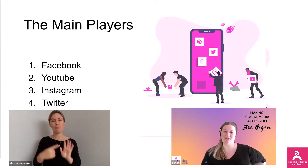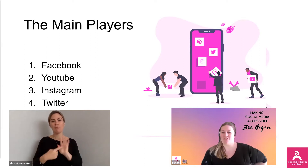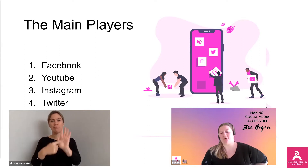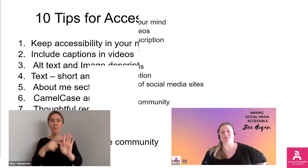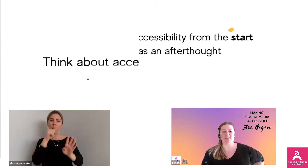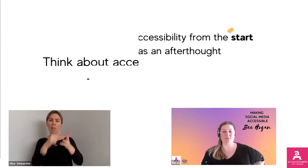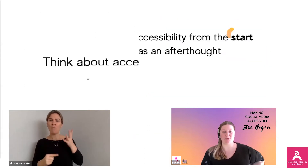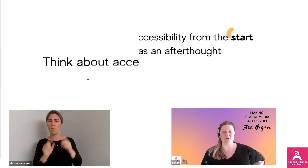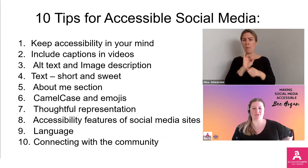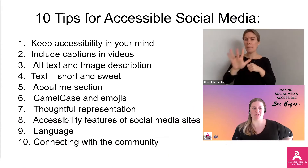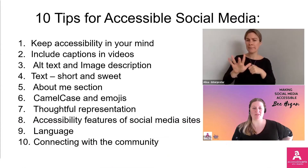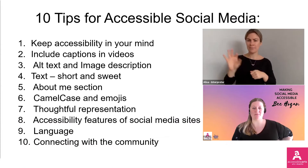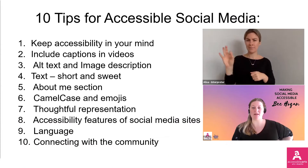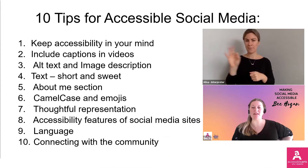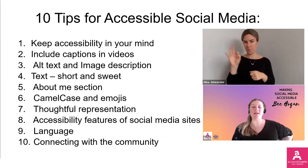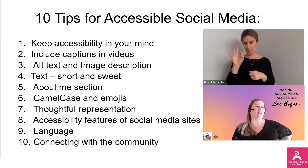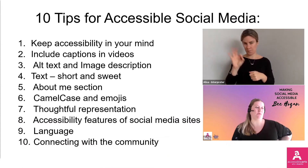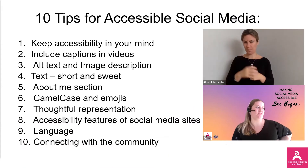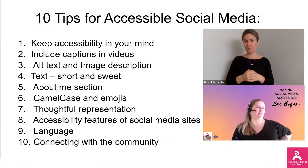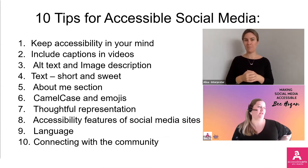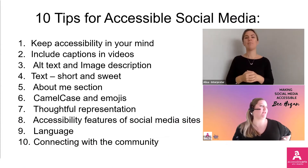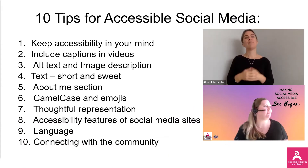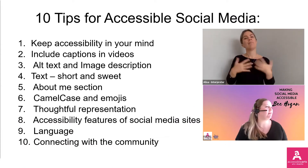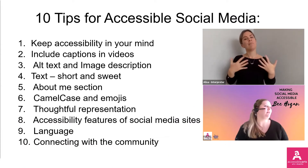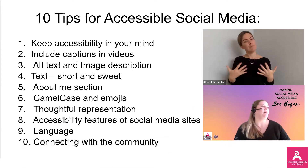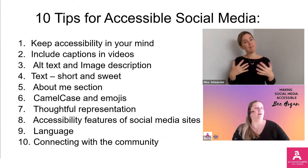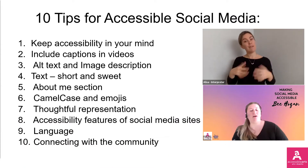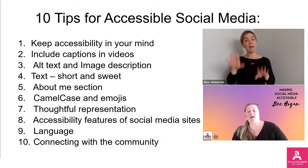But if Facebook wants to give me money, I will not say no.